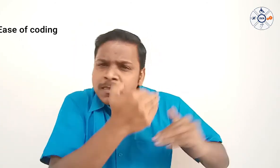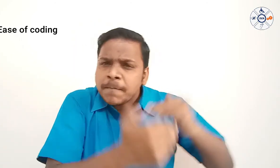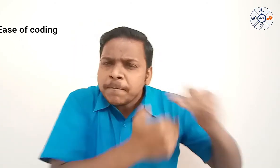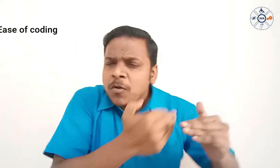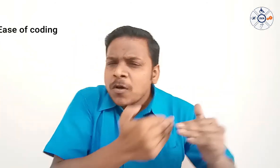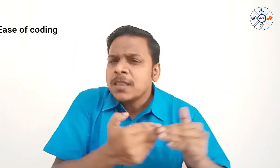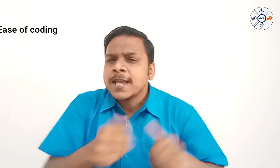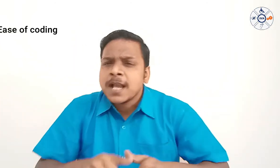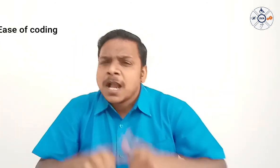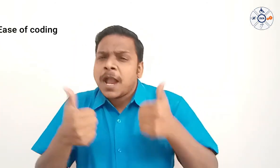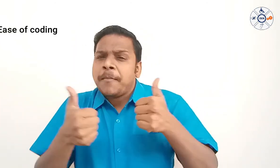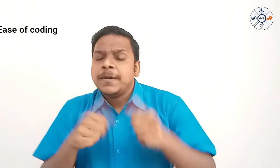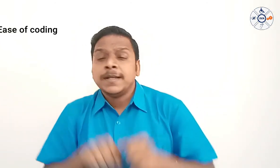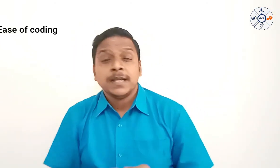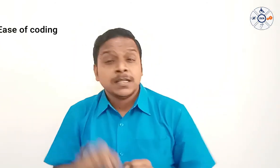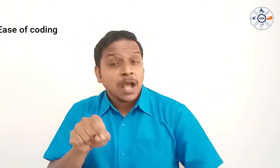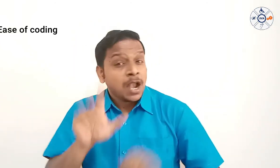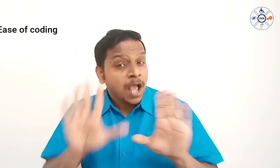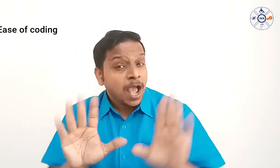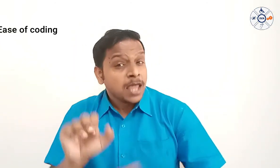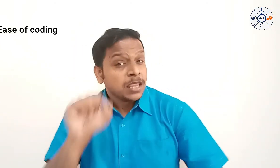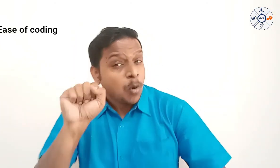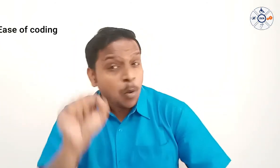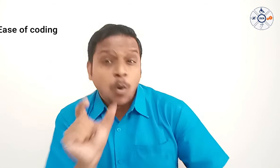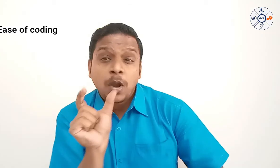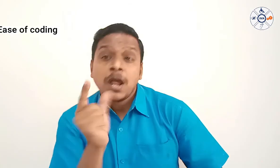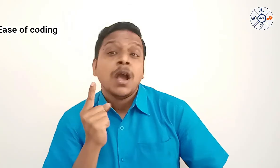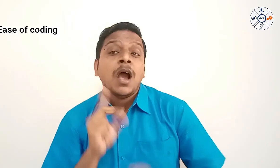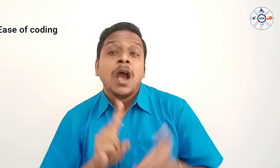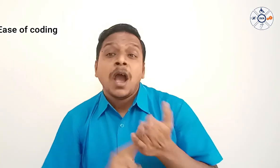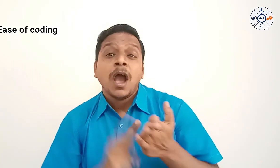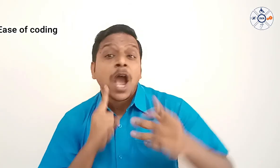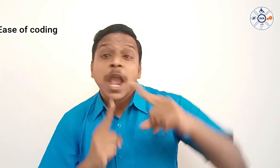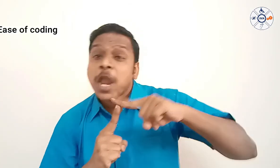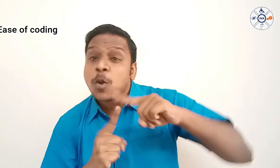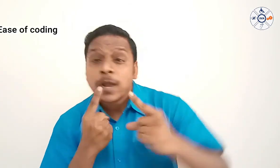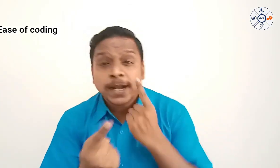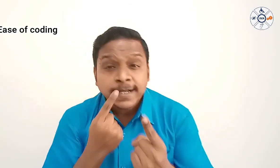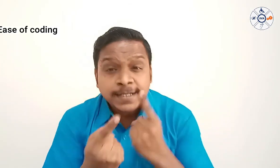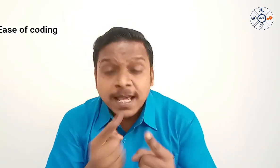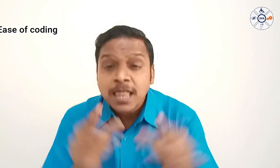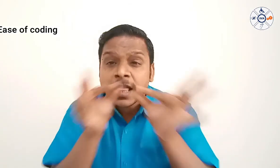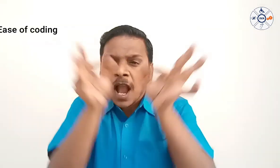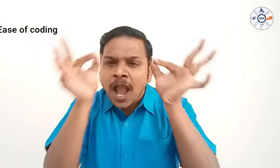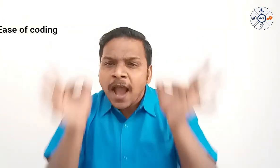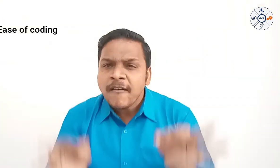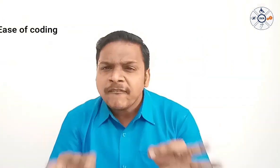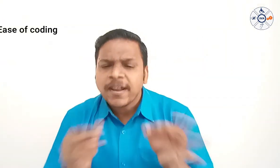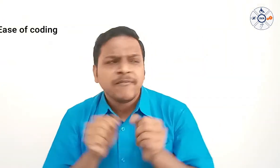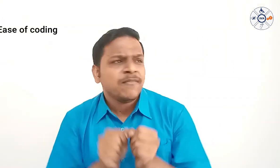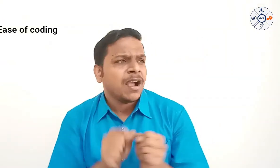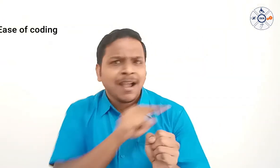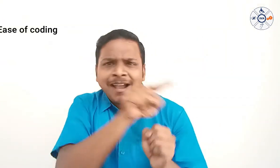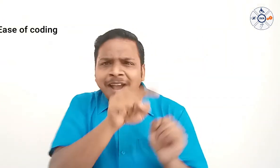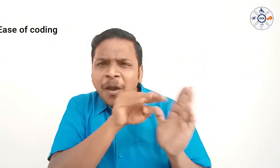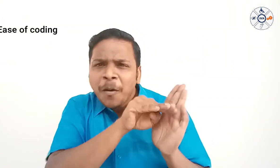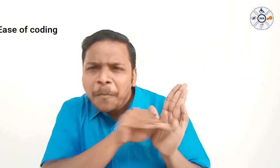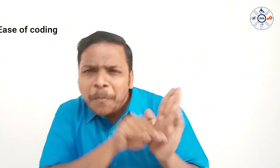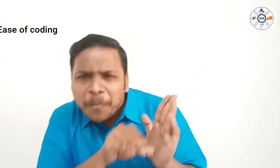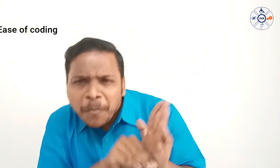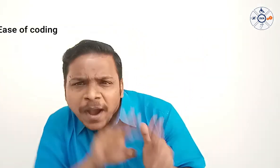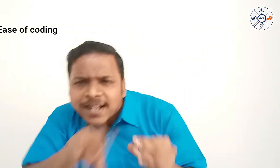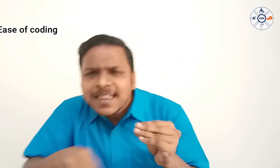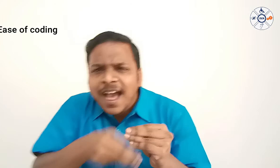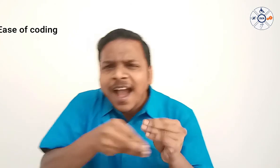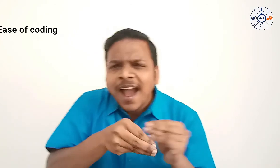It has its own unit testing framework. These points contribute to the